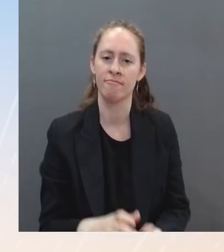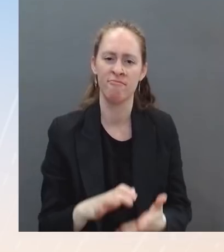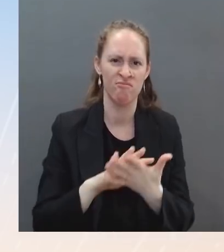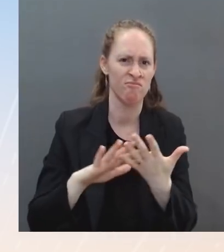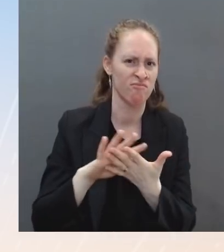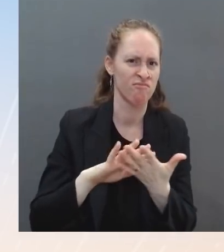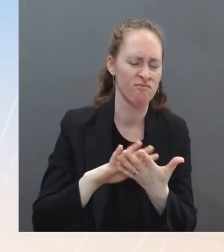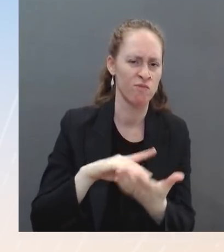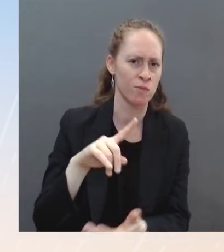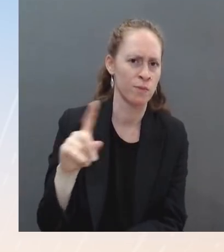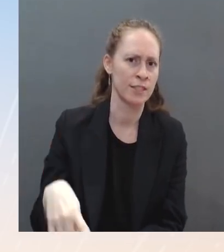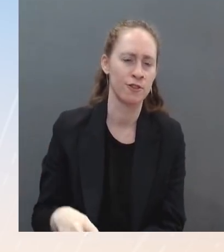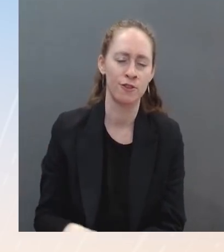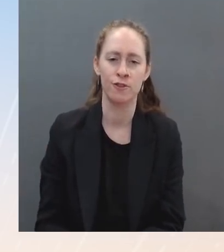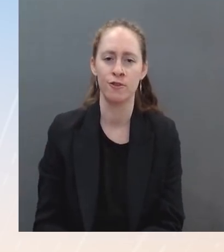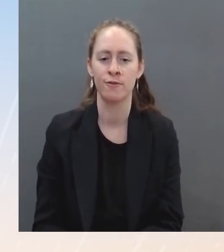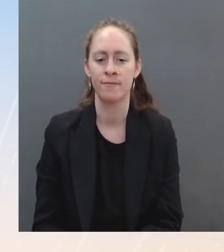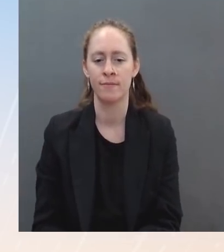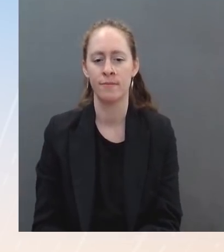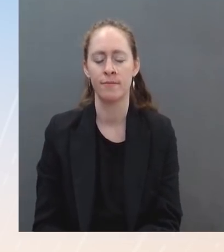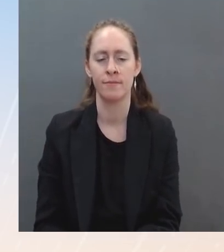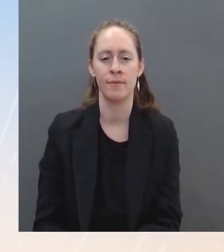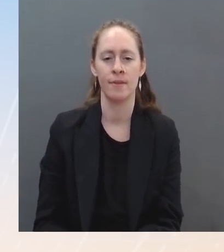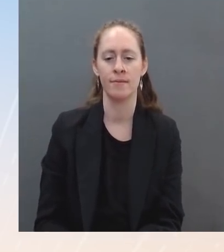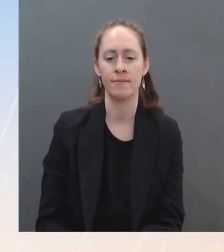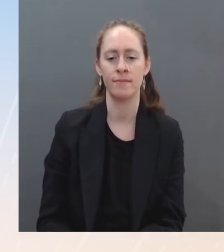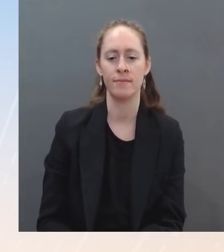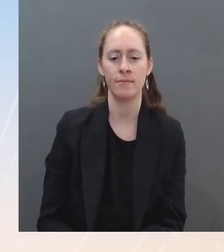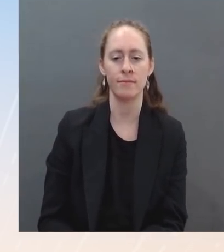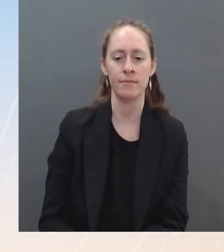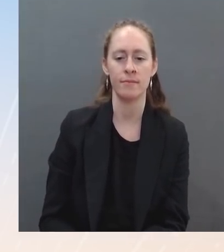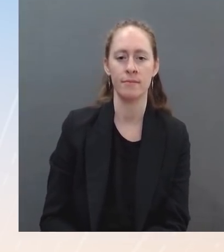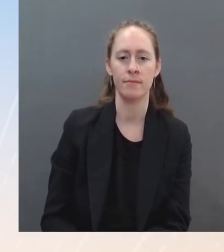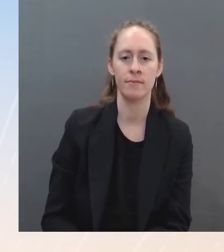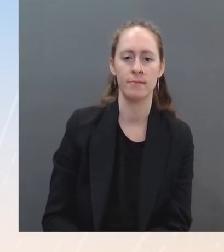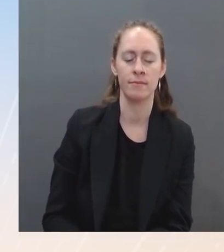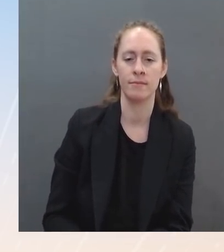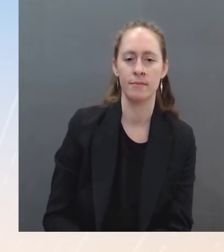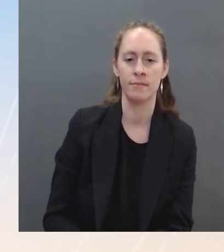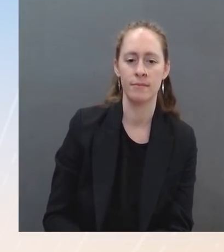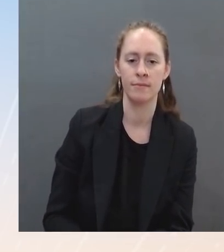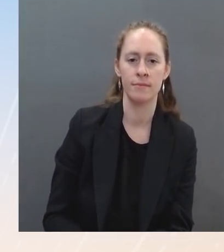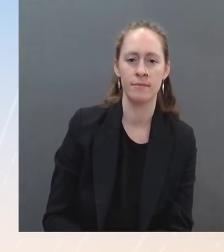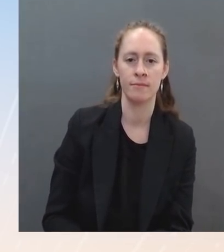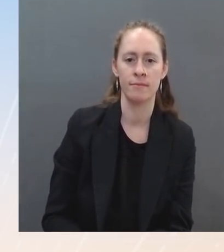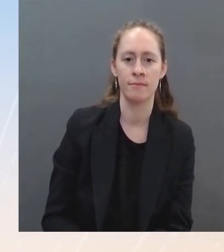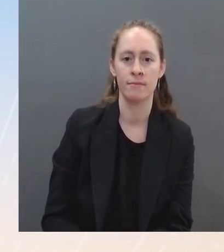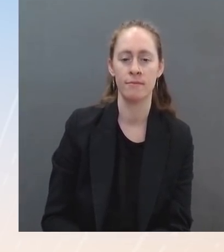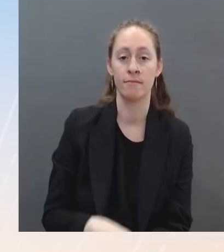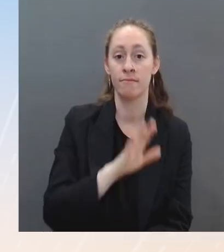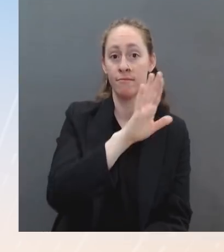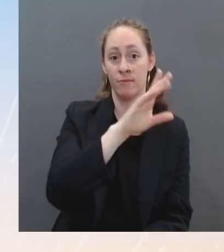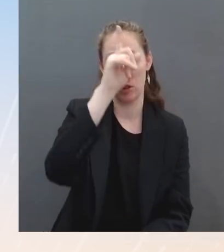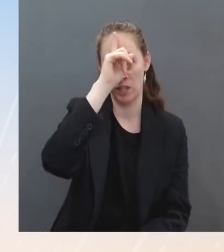And the German Chancellor, I think, has been very clear that the contracts exist as they exist and there's going to be no change there.